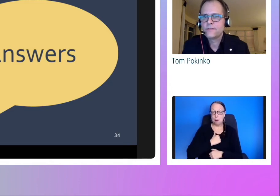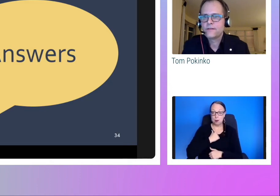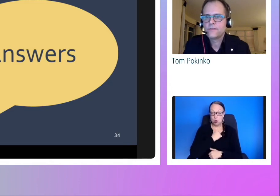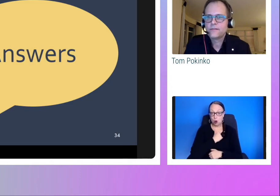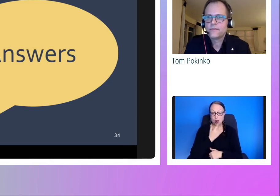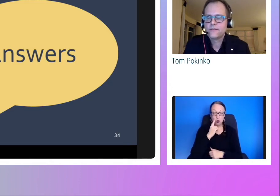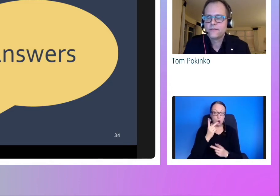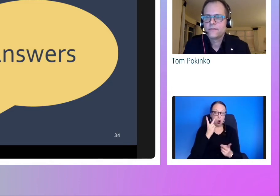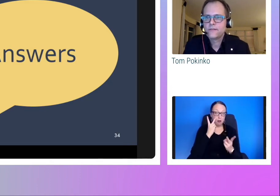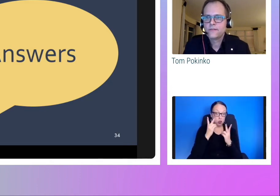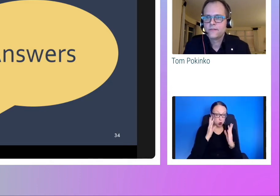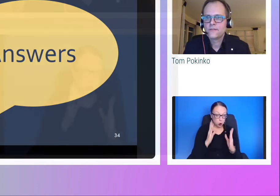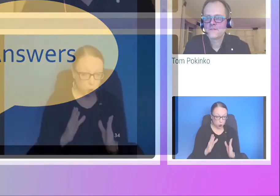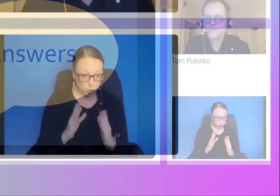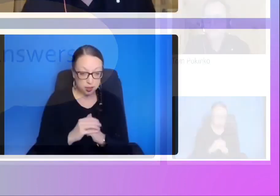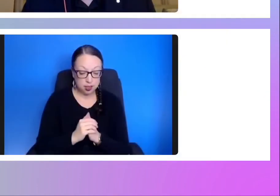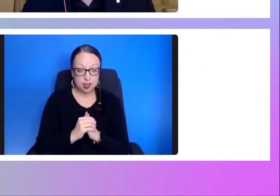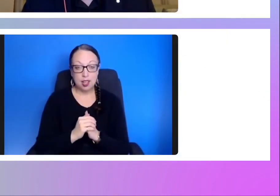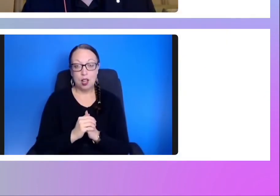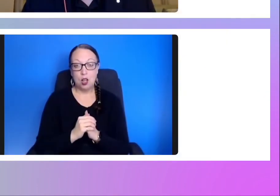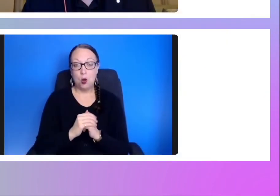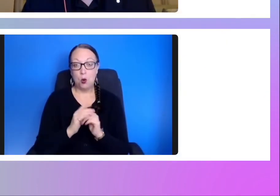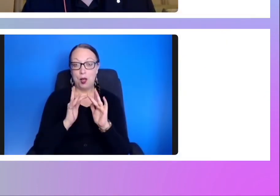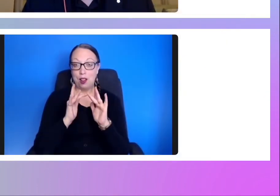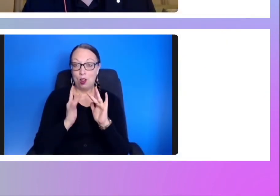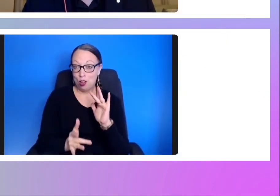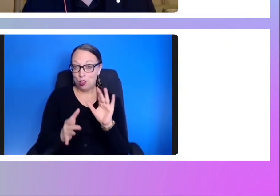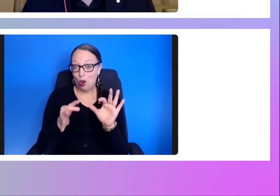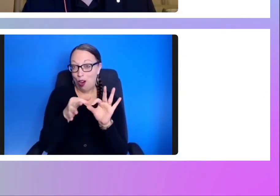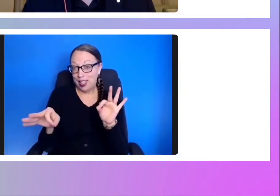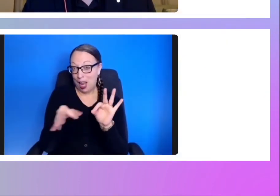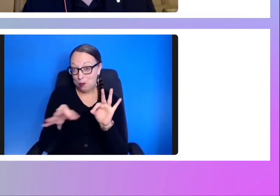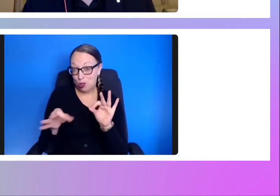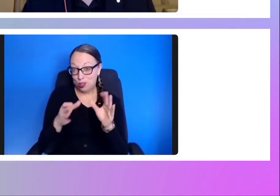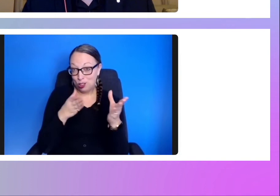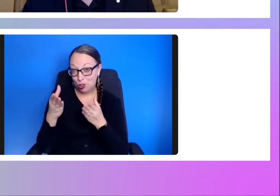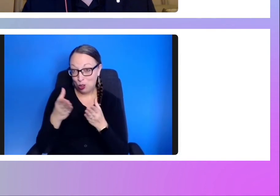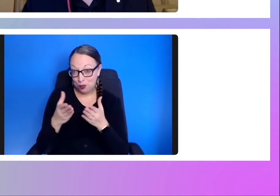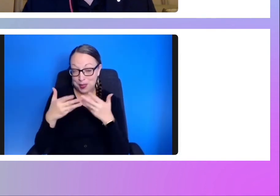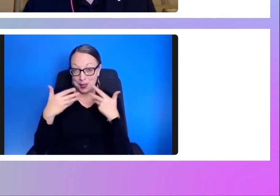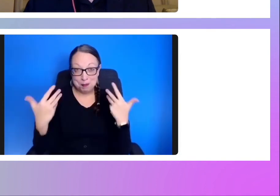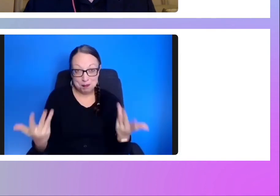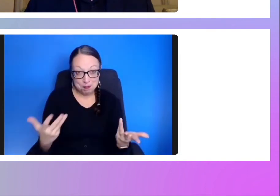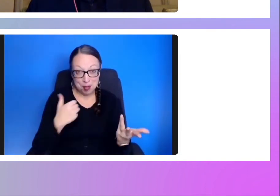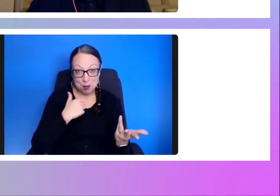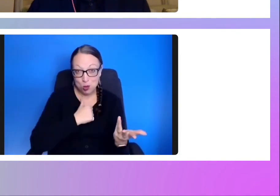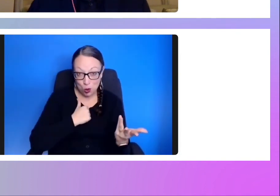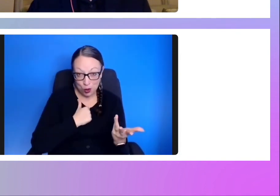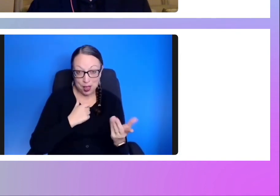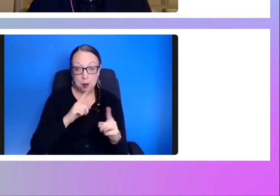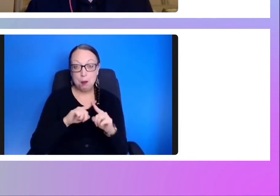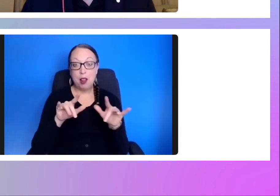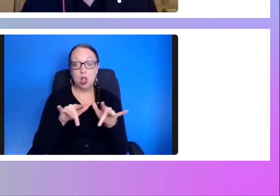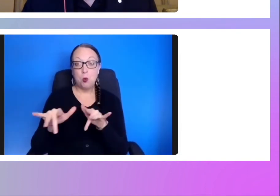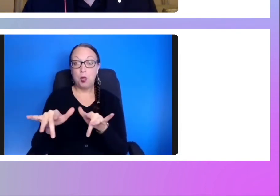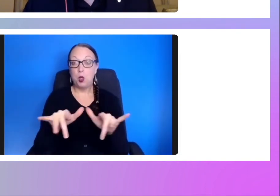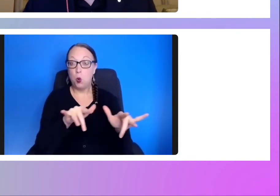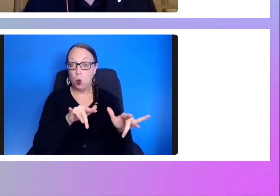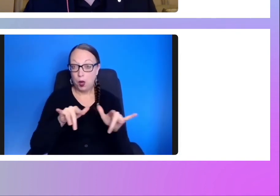for losing our captioning service. I can assure you that the recorded version of this presentation